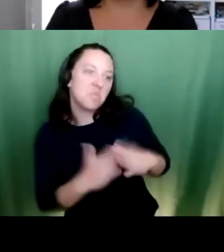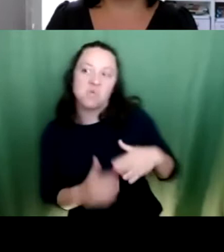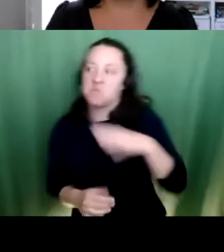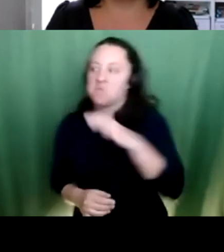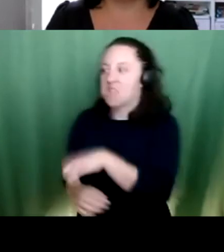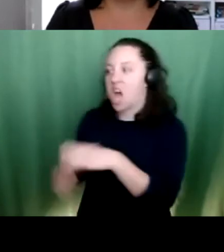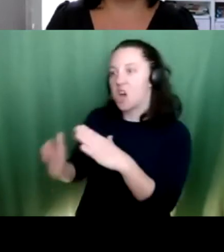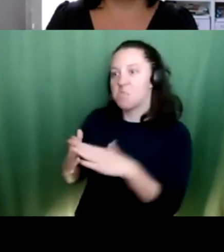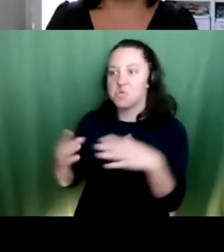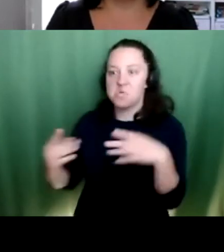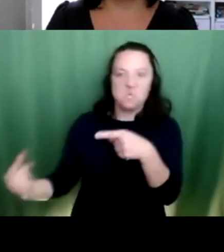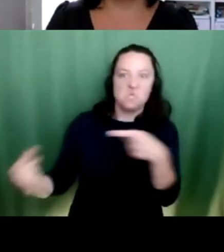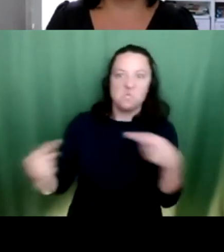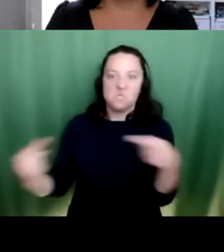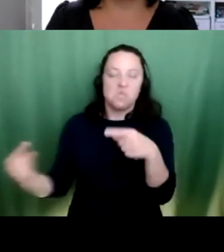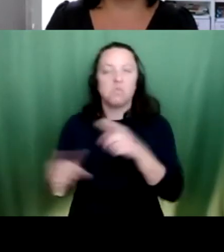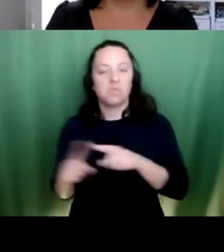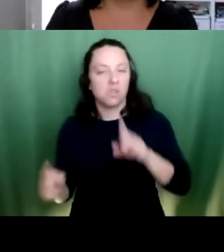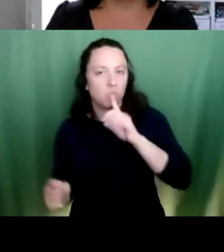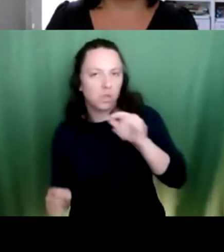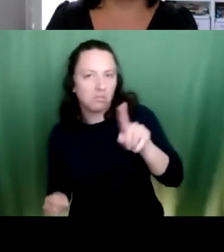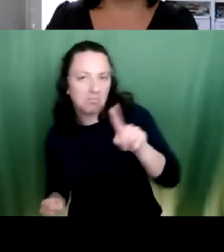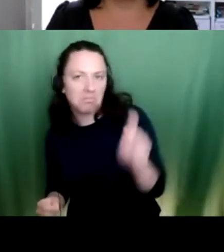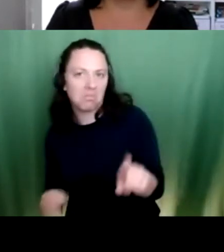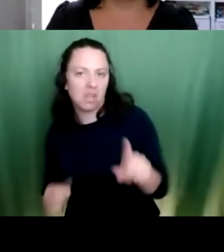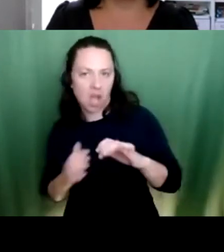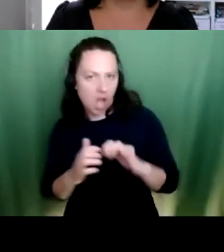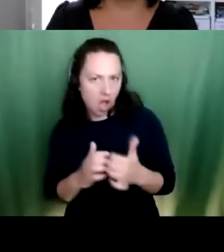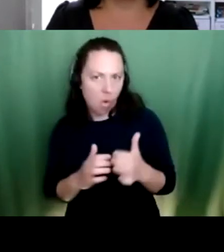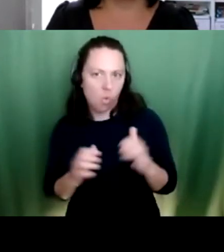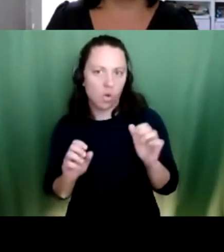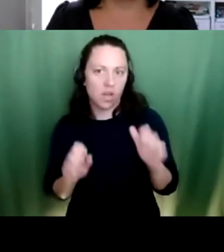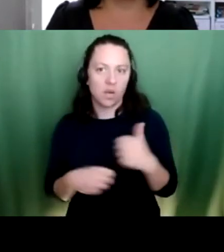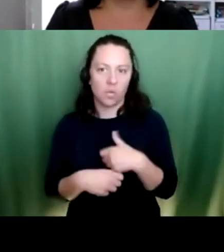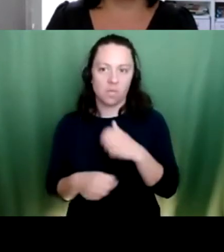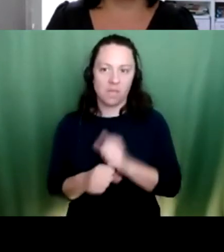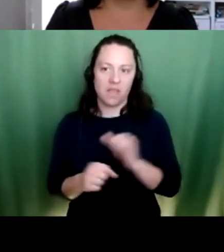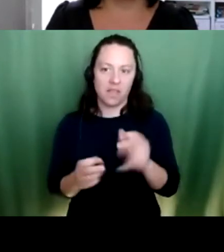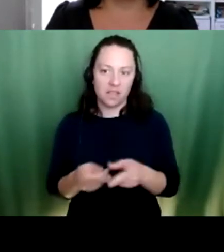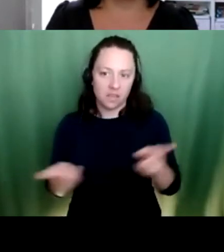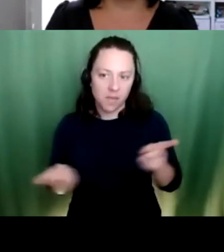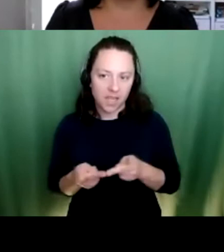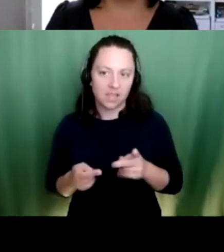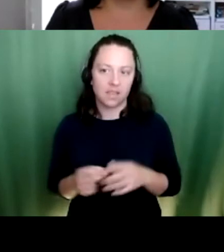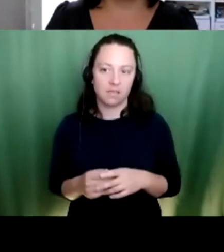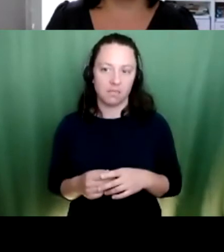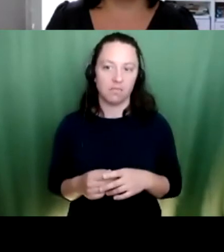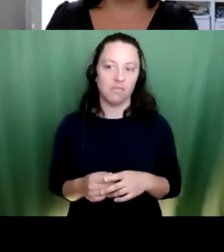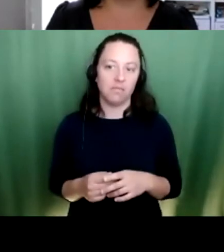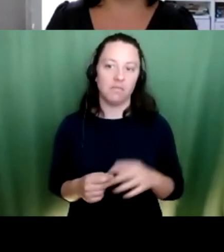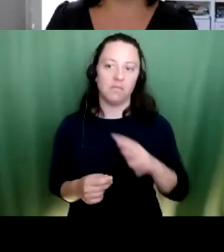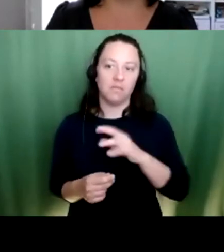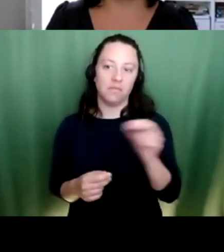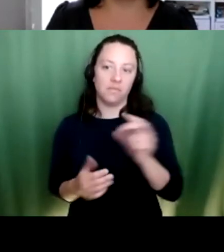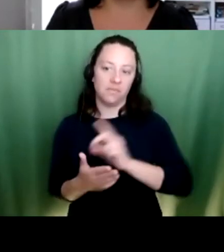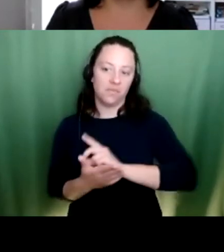asking questions of everybody. How can we actually make this space and design it in a way that allows